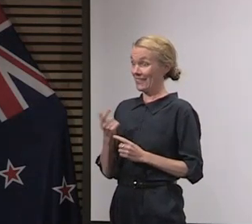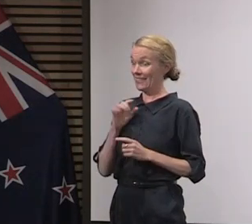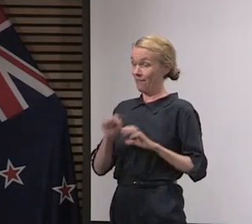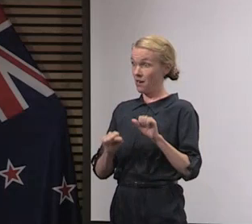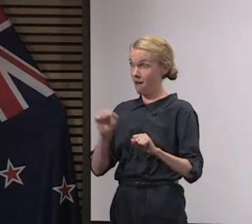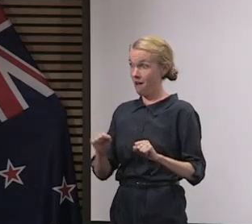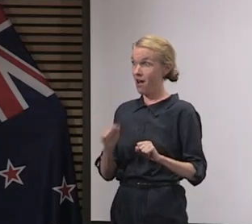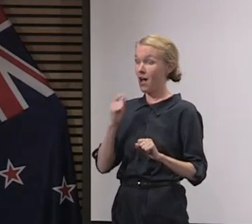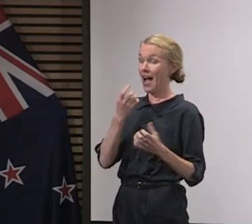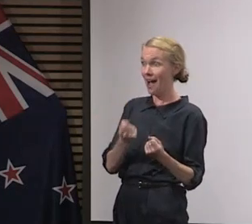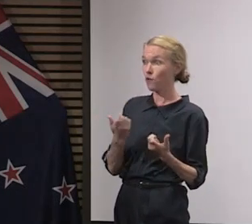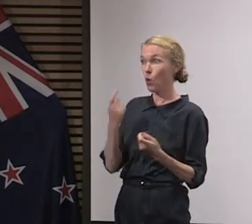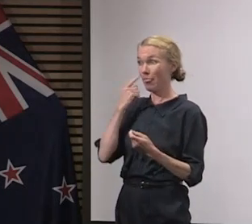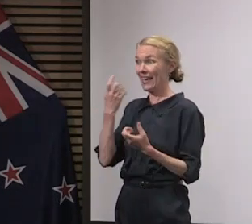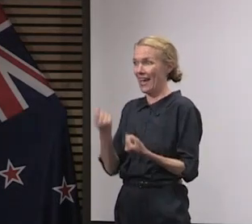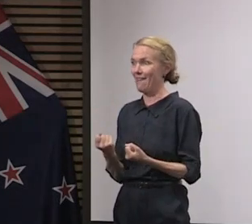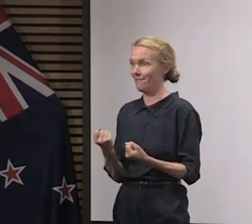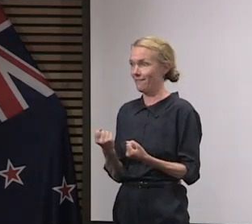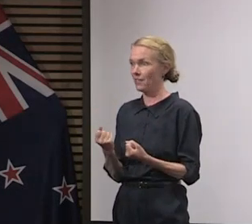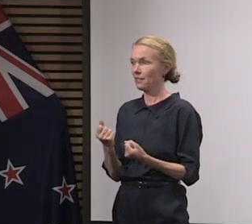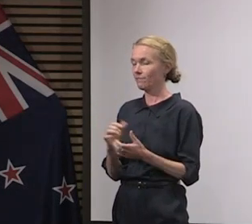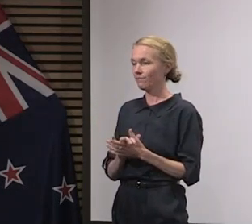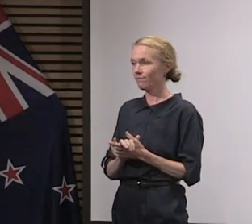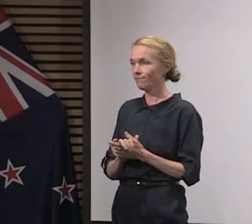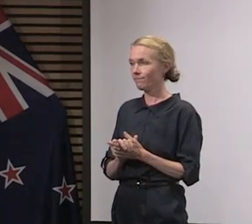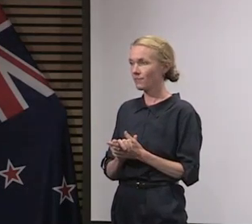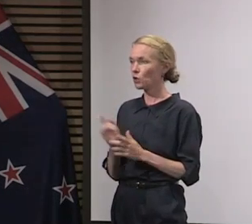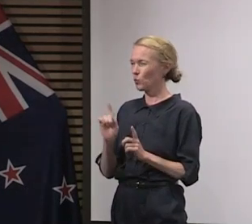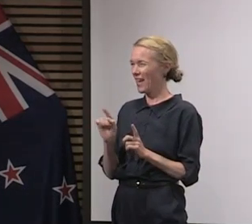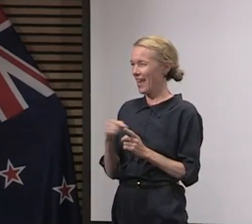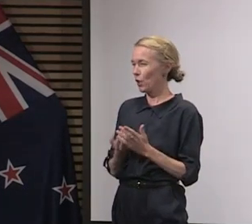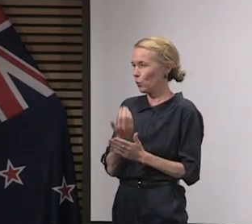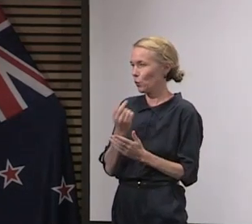Zealand is 1,106. This is an